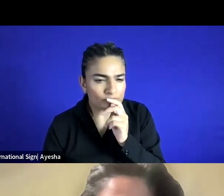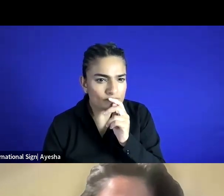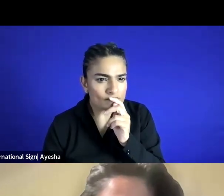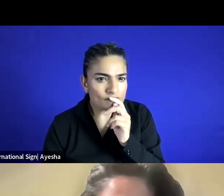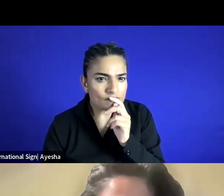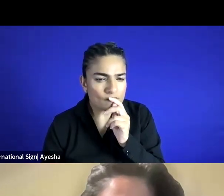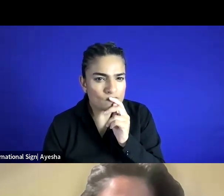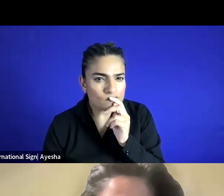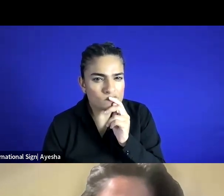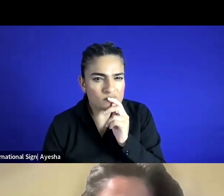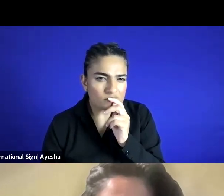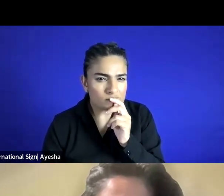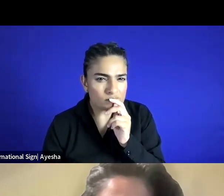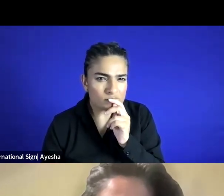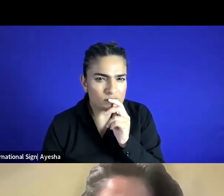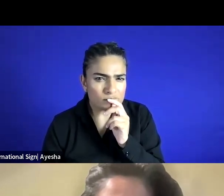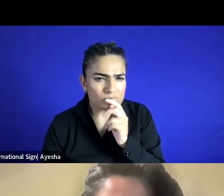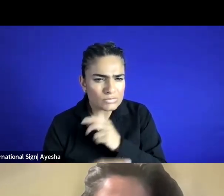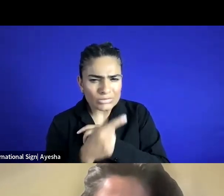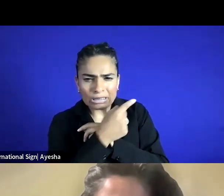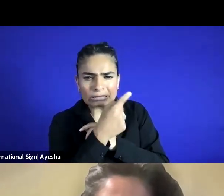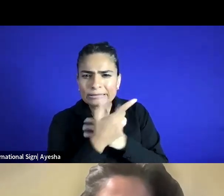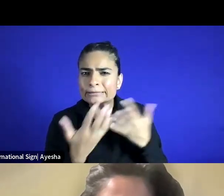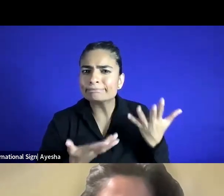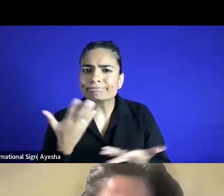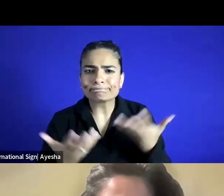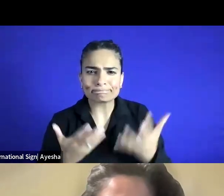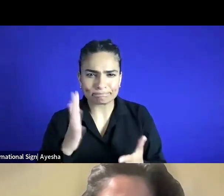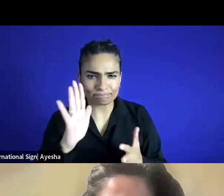Okay. So how that is going to, to be, Michelle, is that so?